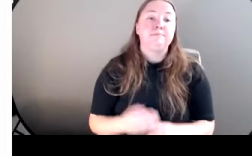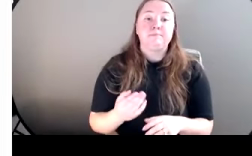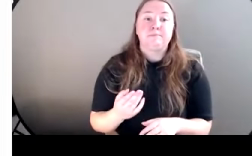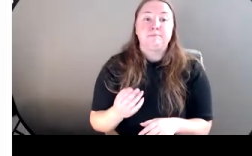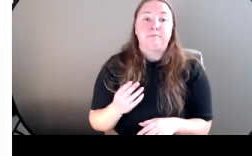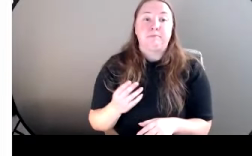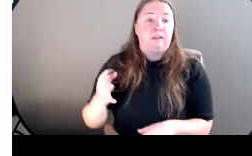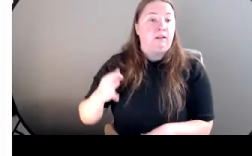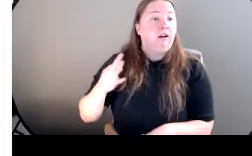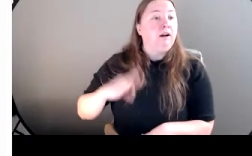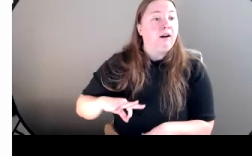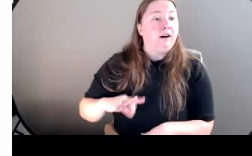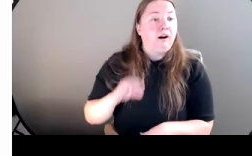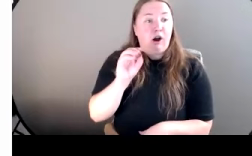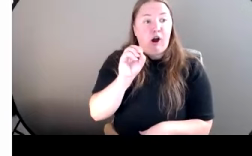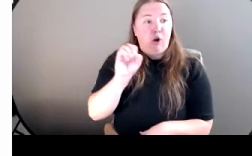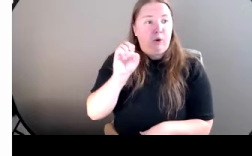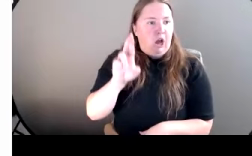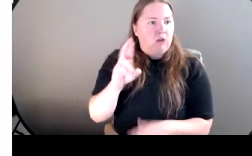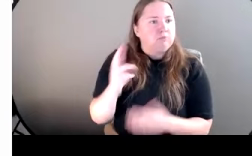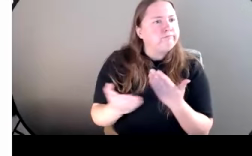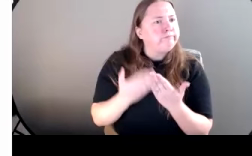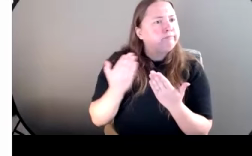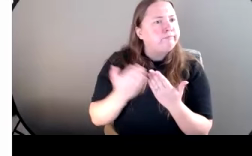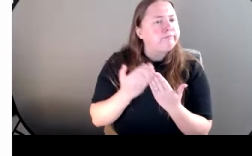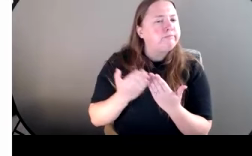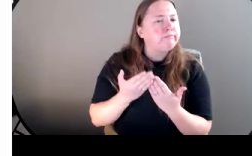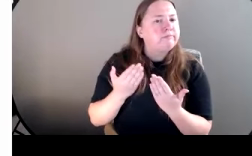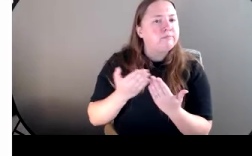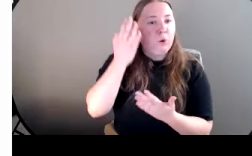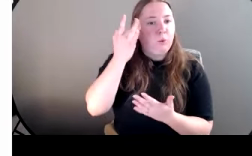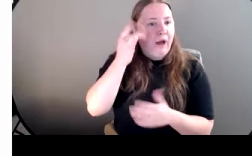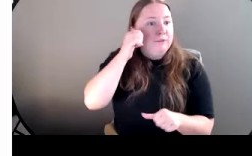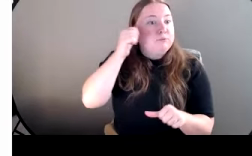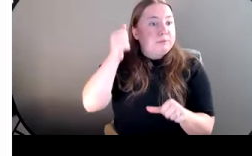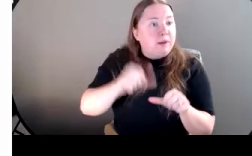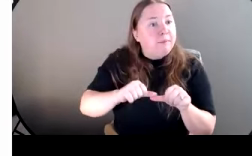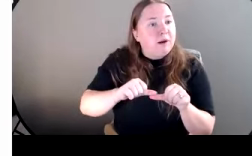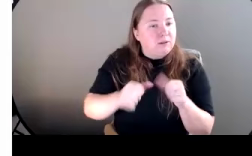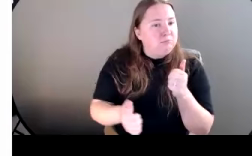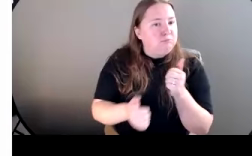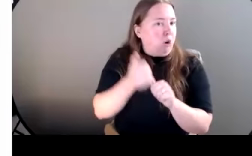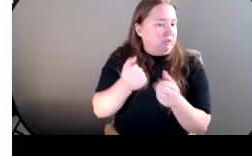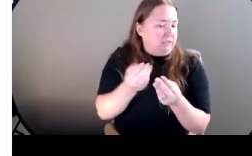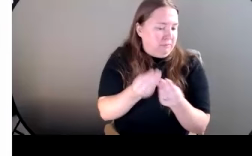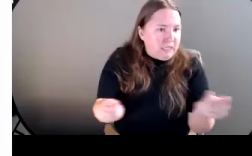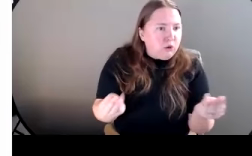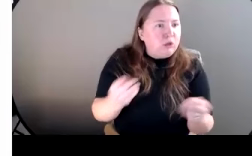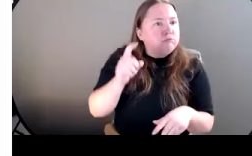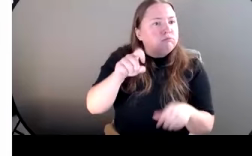it makes this very easy to do because remember, for the vast majority of these materials, you can edit them,